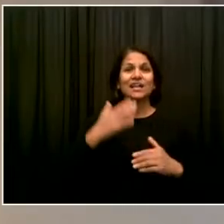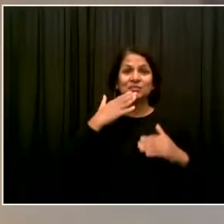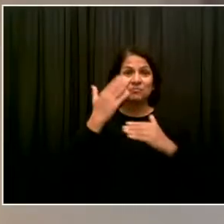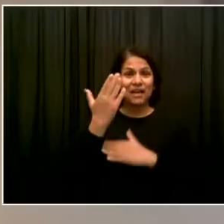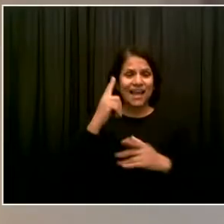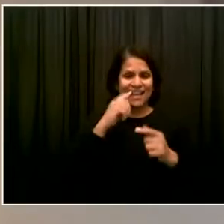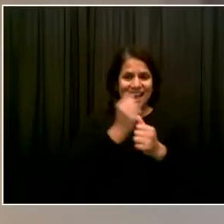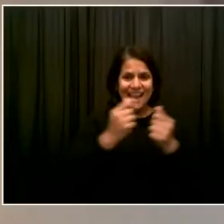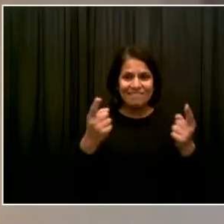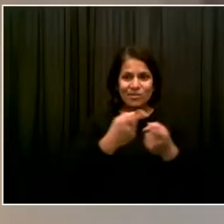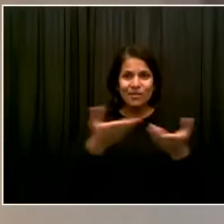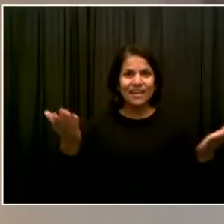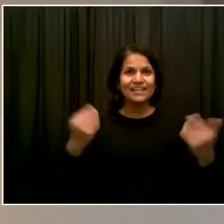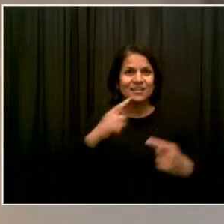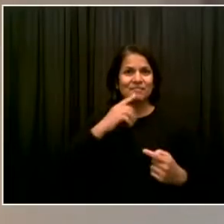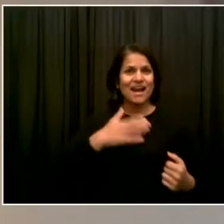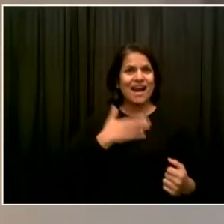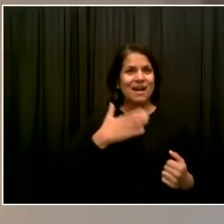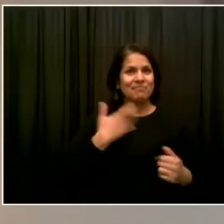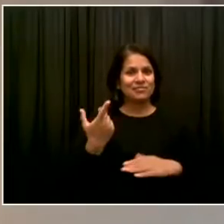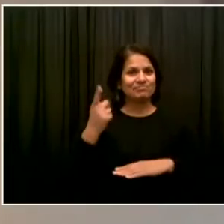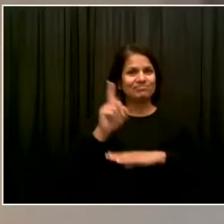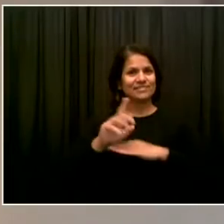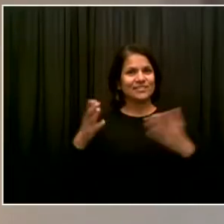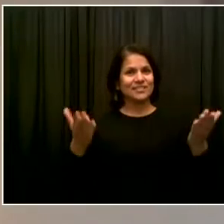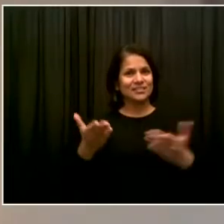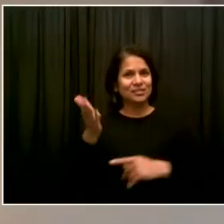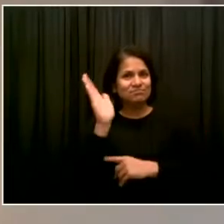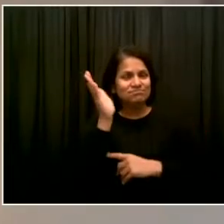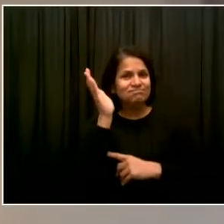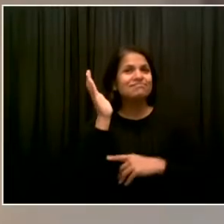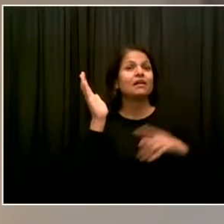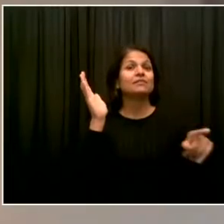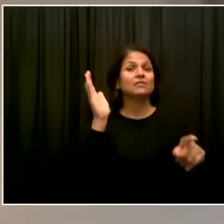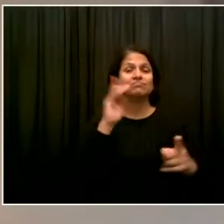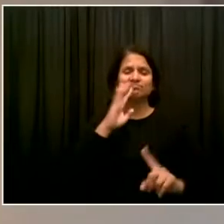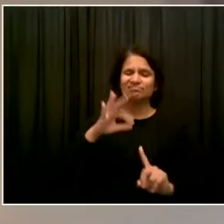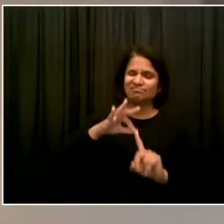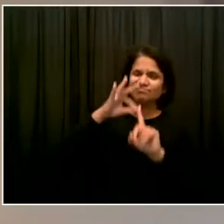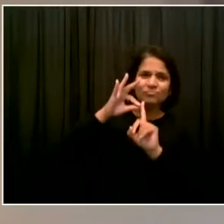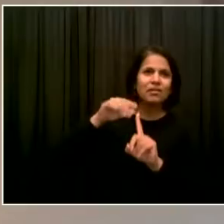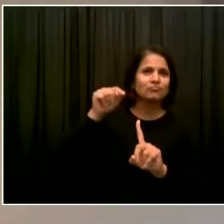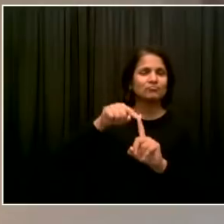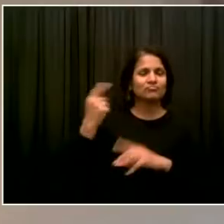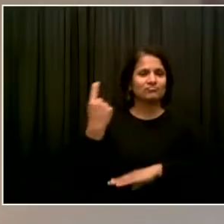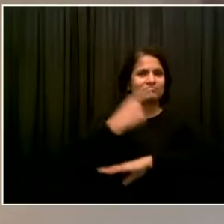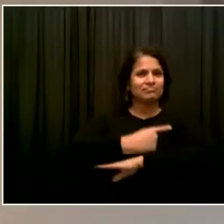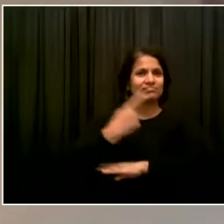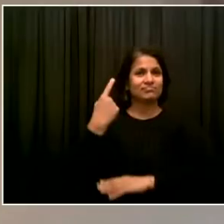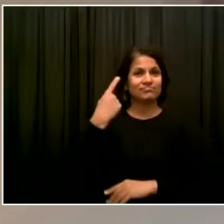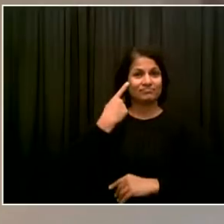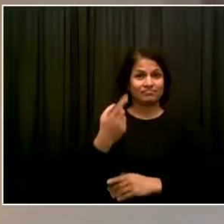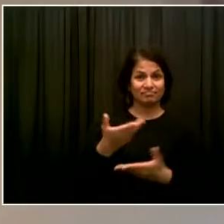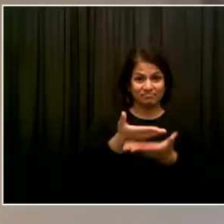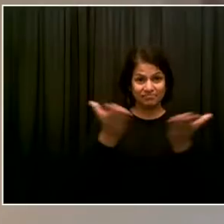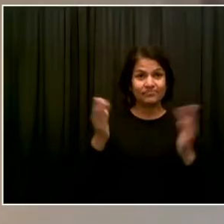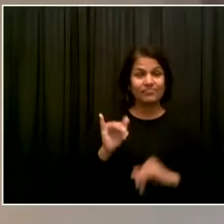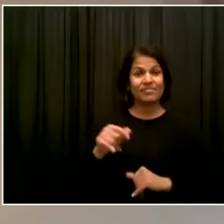WE CAN. GOOD MORNING, EVERYONE. I'M SO GLAD I